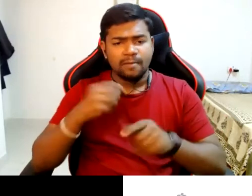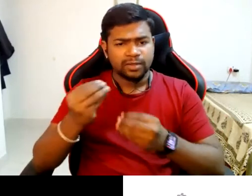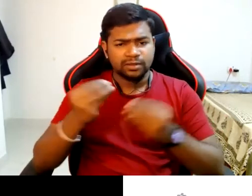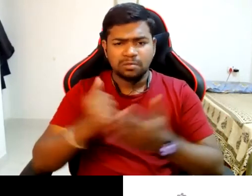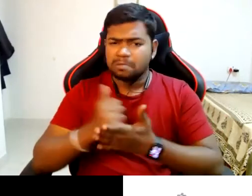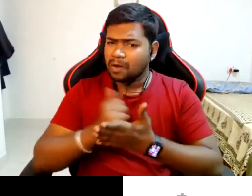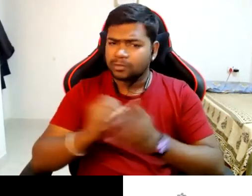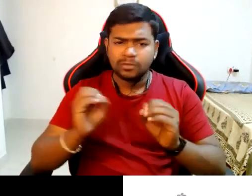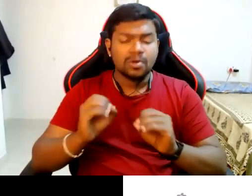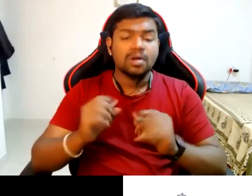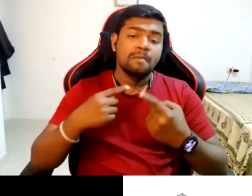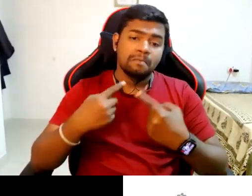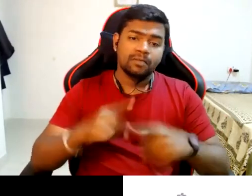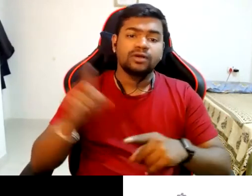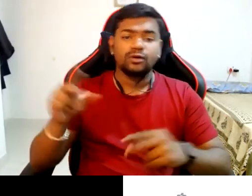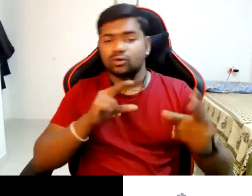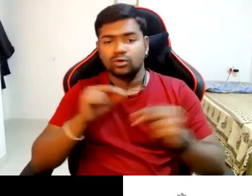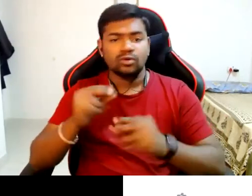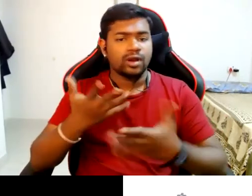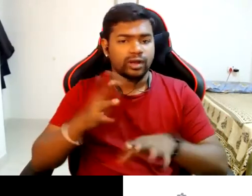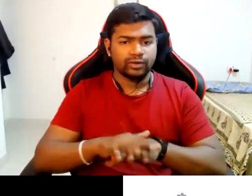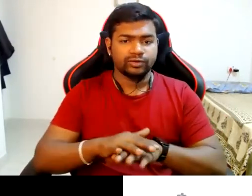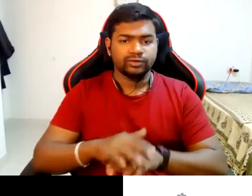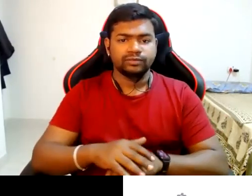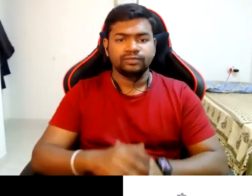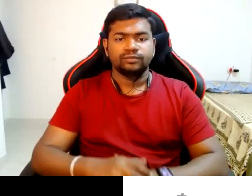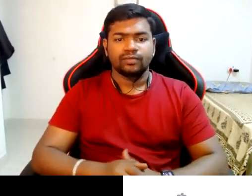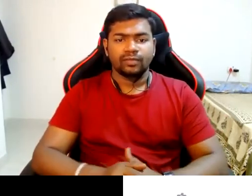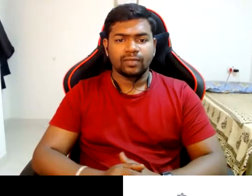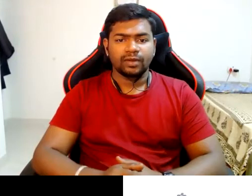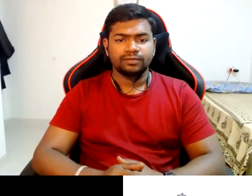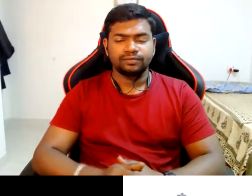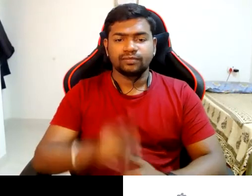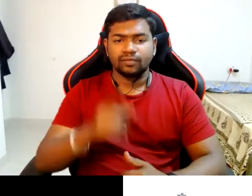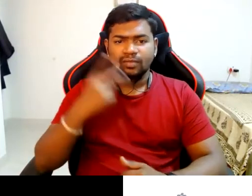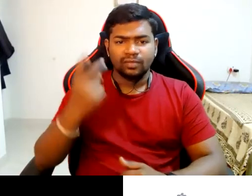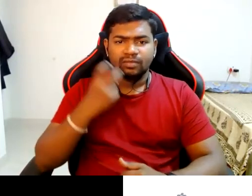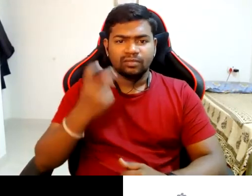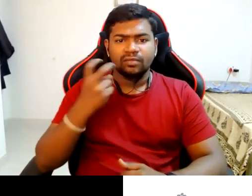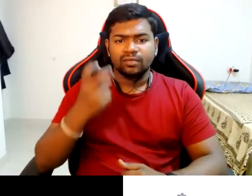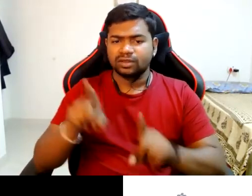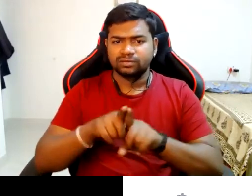??? everyone is talking of inclusion but when i was start looking for job inclusion was not a buzz word.